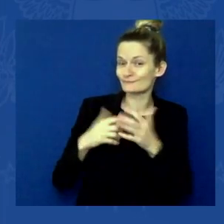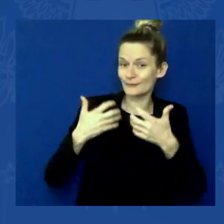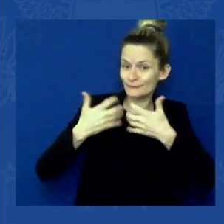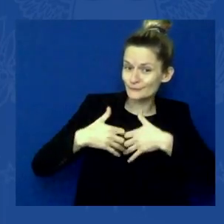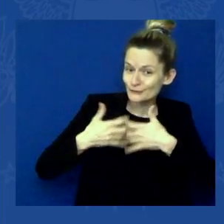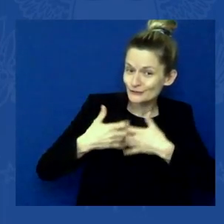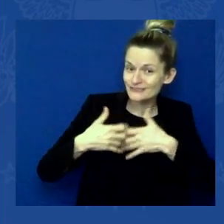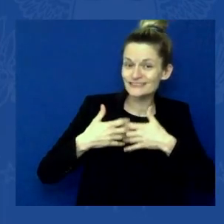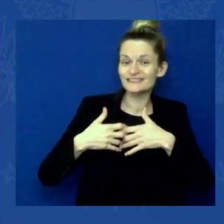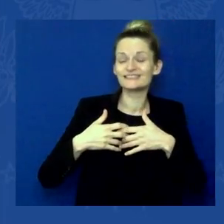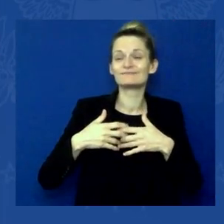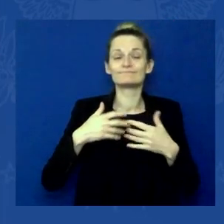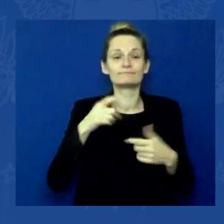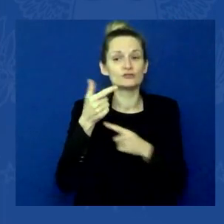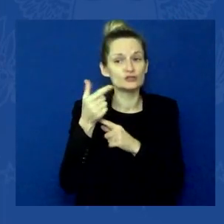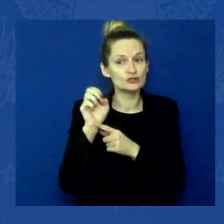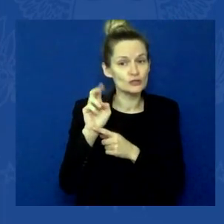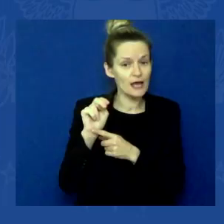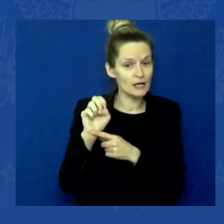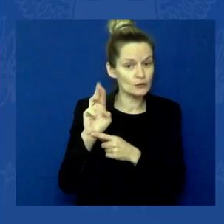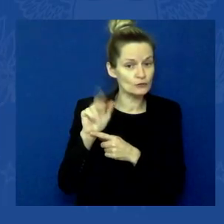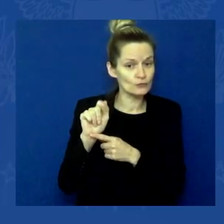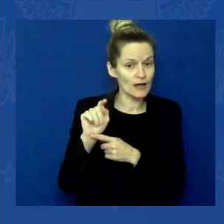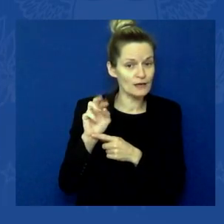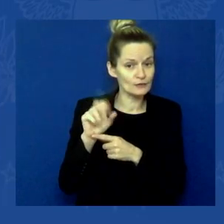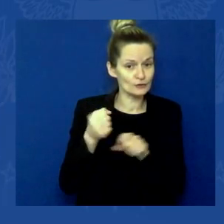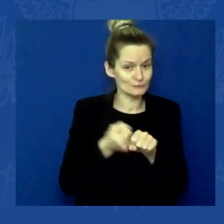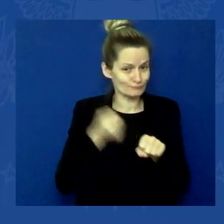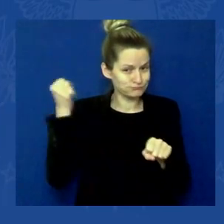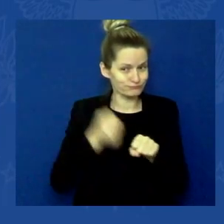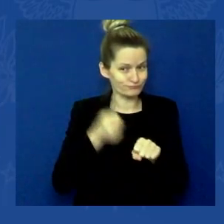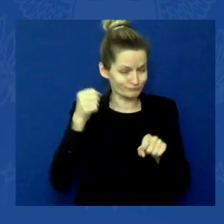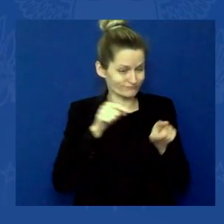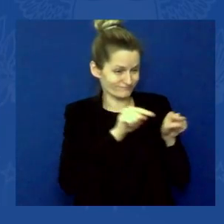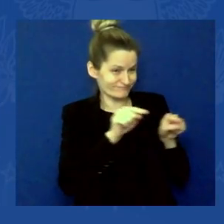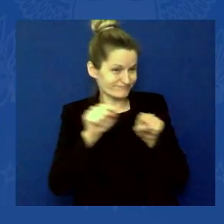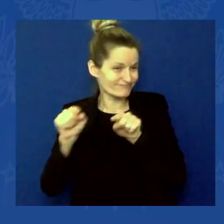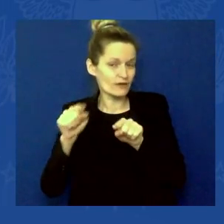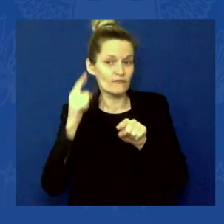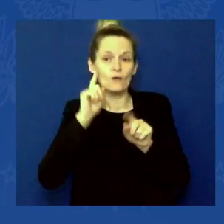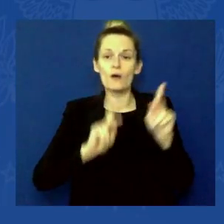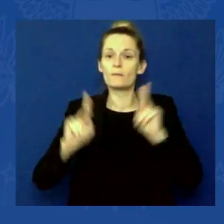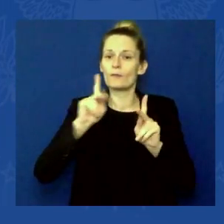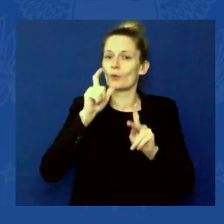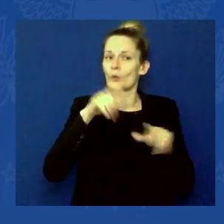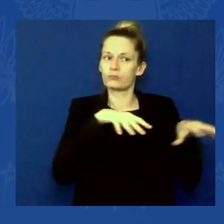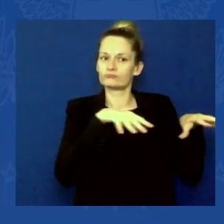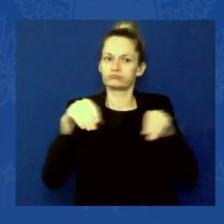And resources and support is staged at the edge of this storm to be able to move quickly in to help.